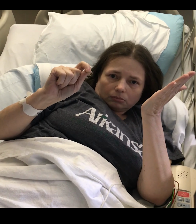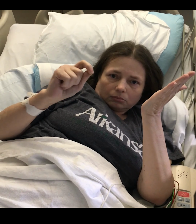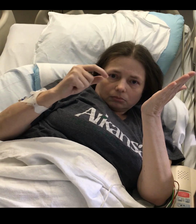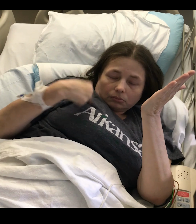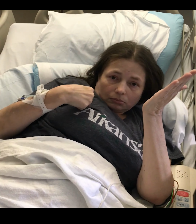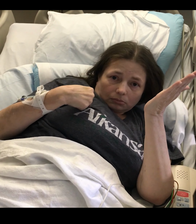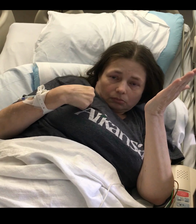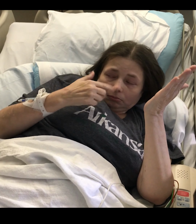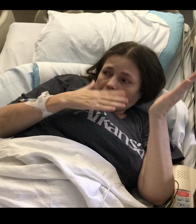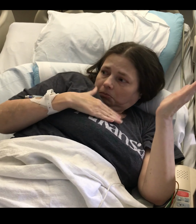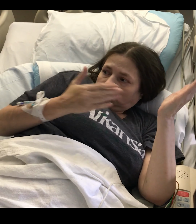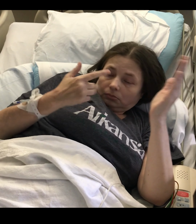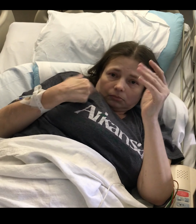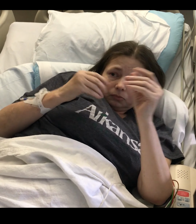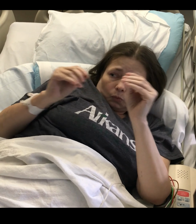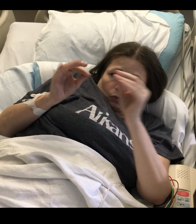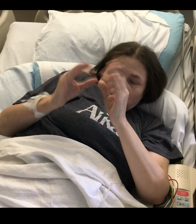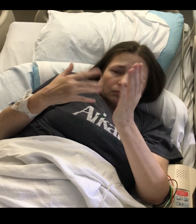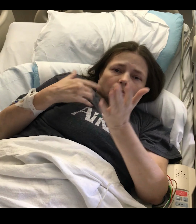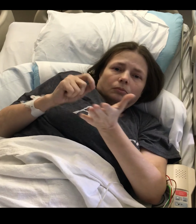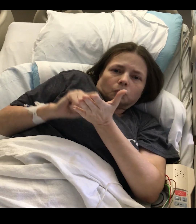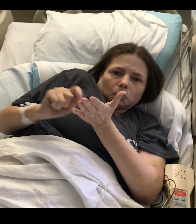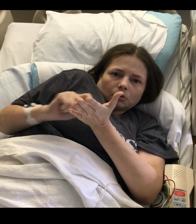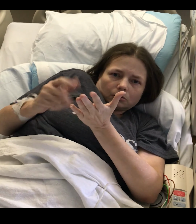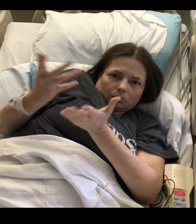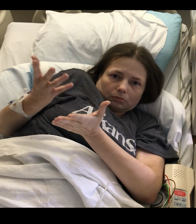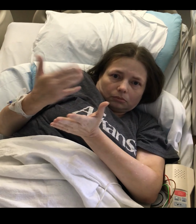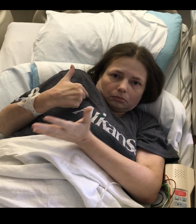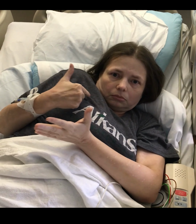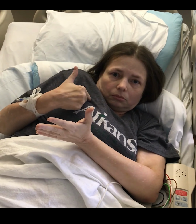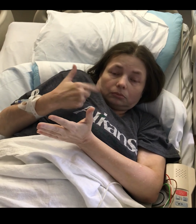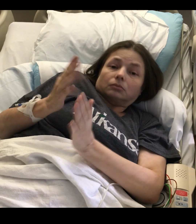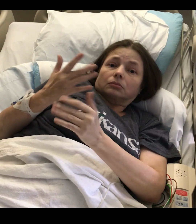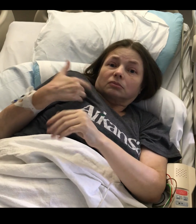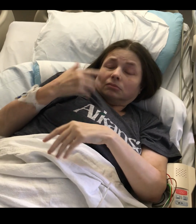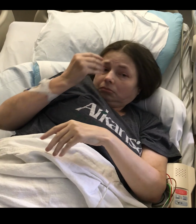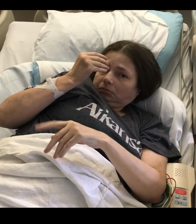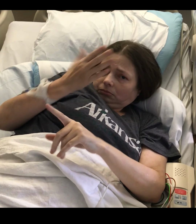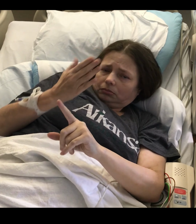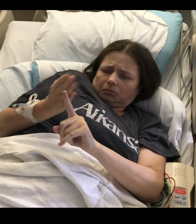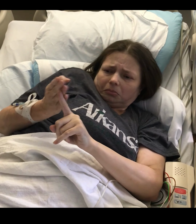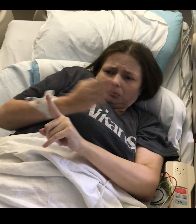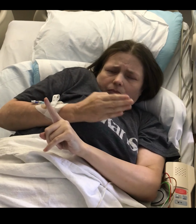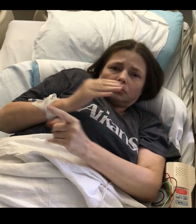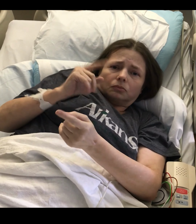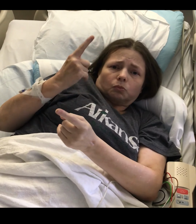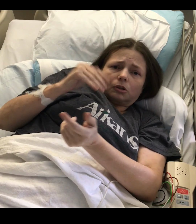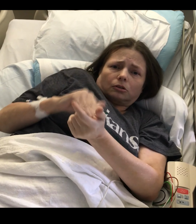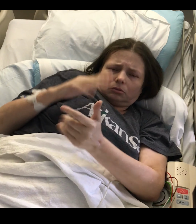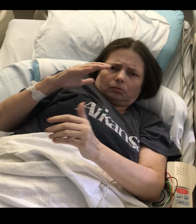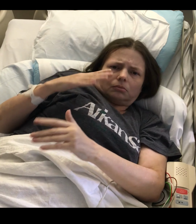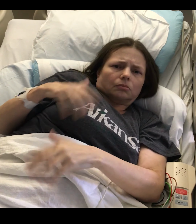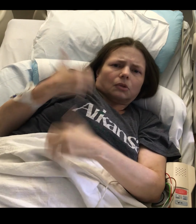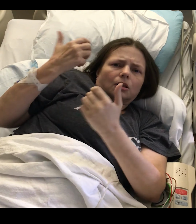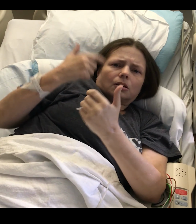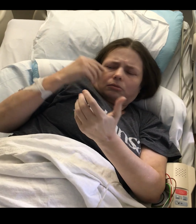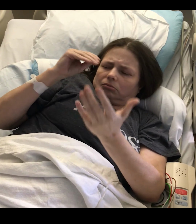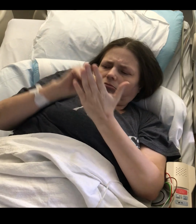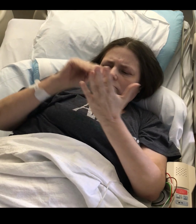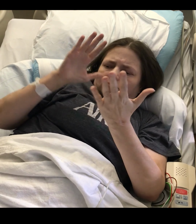I want to go back a little bit and share that one doctor had gotten so angry that he wrote me up for "forcing all medical staff to write."